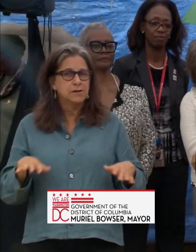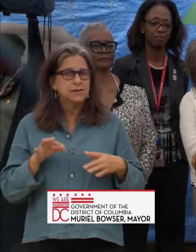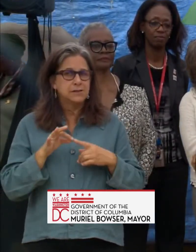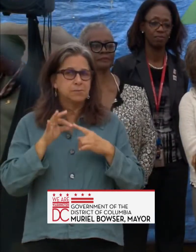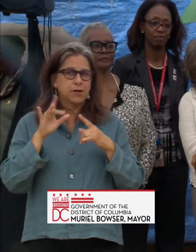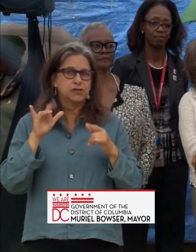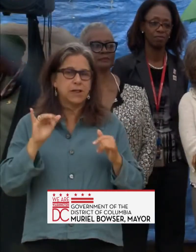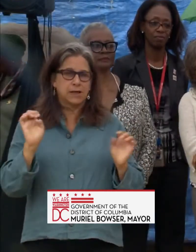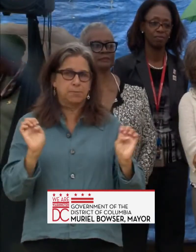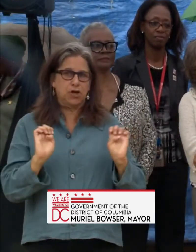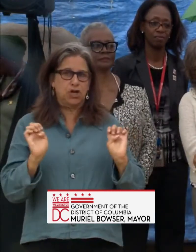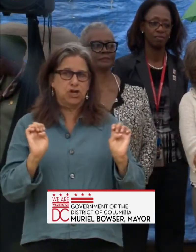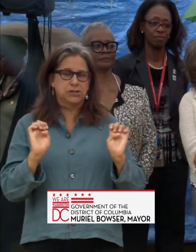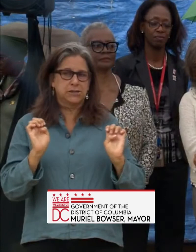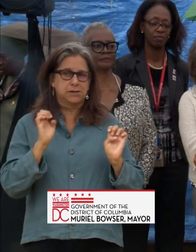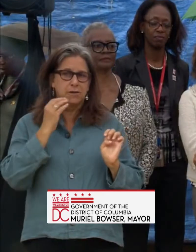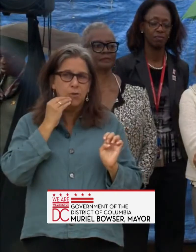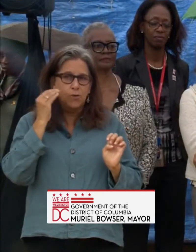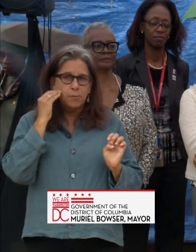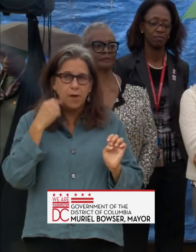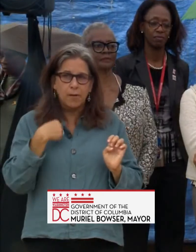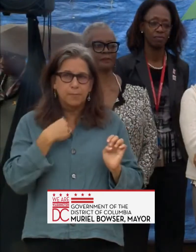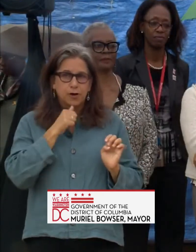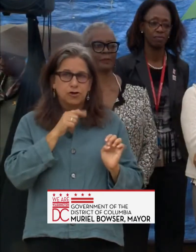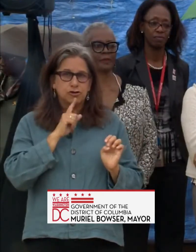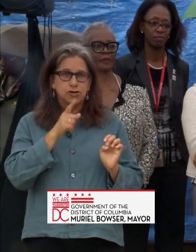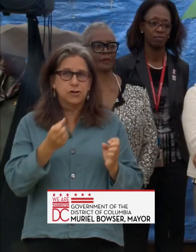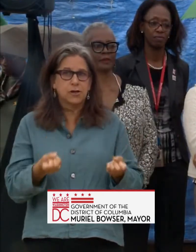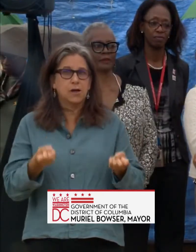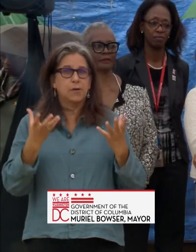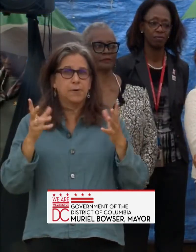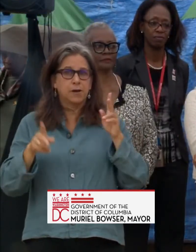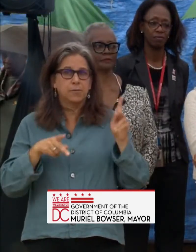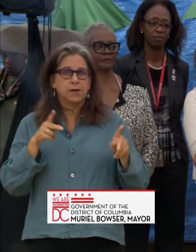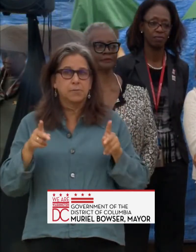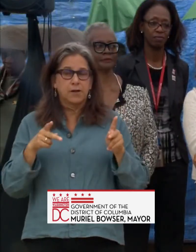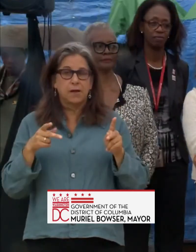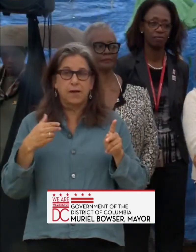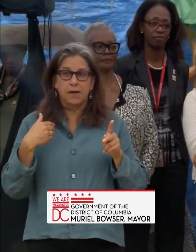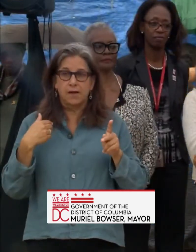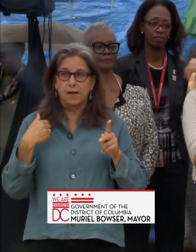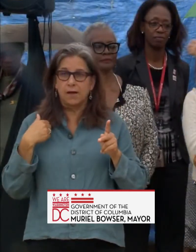I'M NOT SURE HOW MANY PEOPLE HAVE HAD THE OPPORTUNITY TO GO TO D.C. GENERAL.